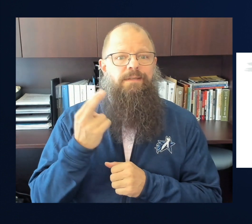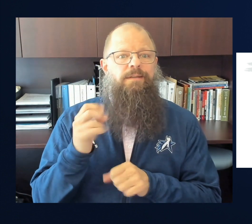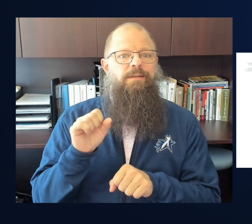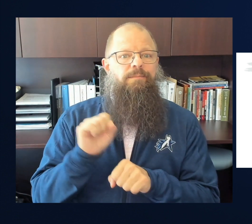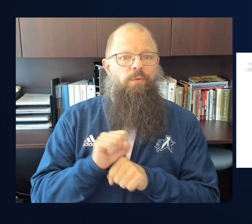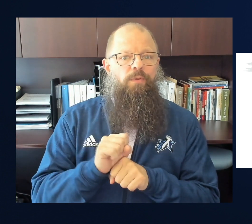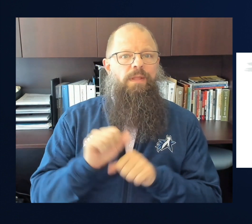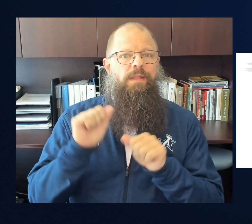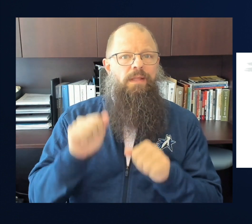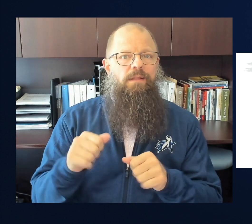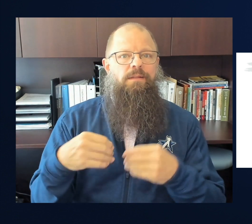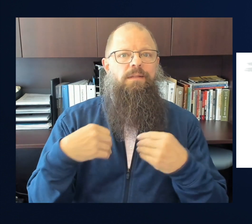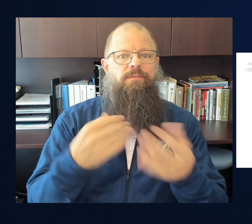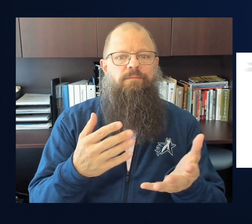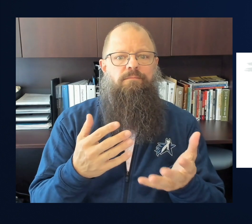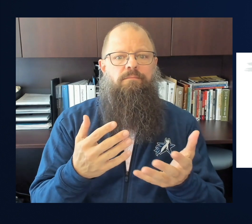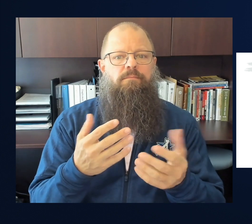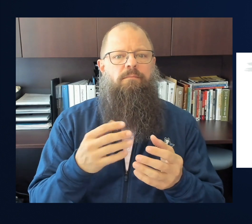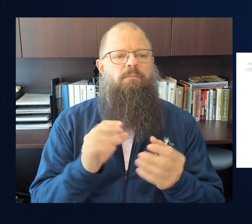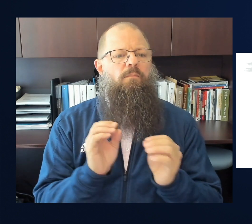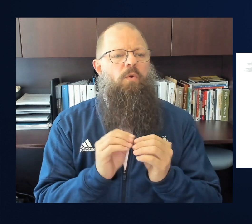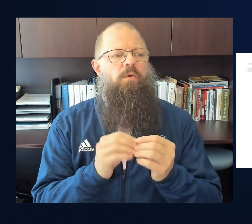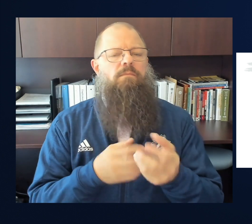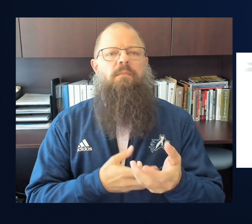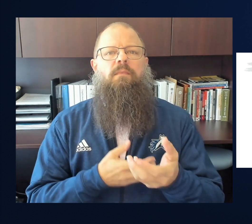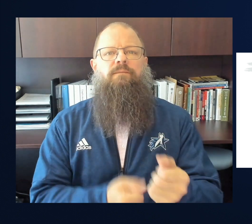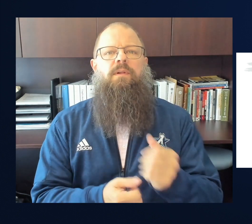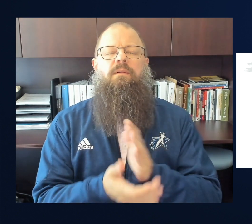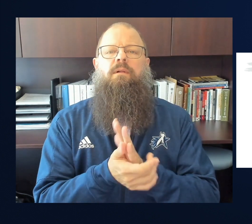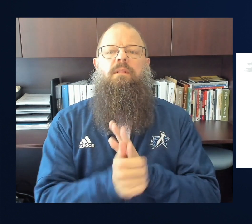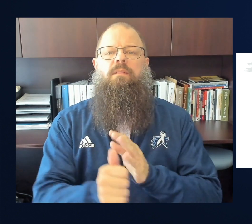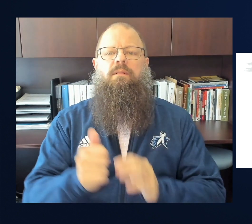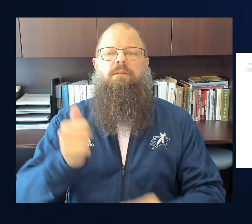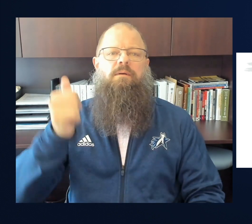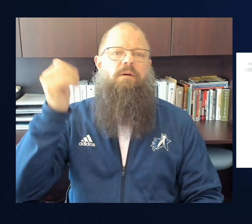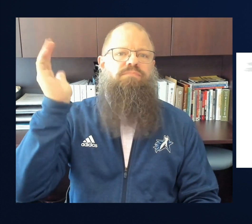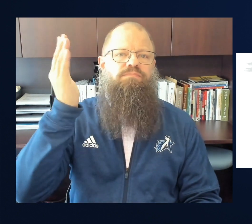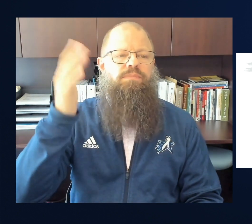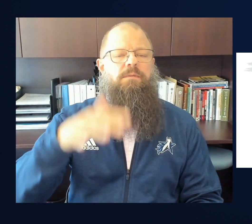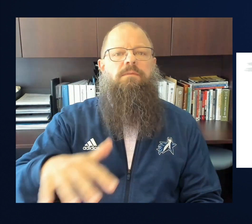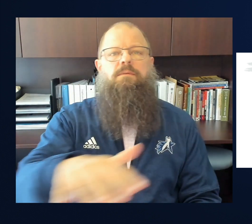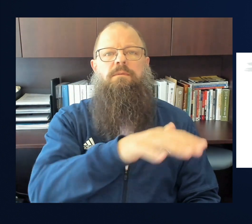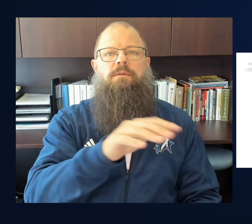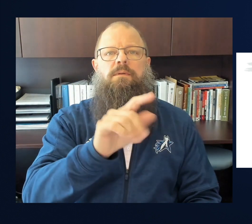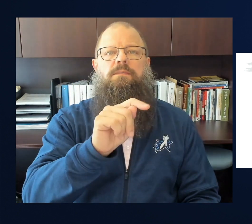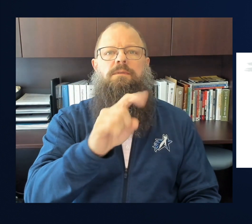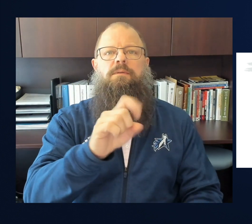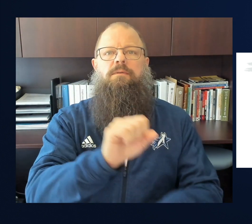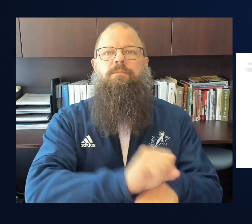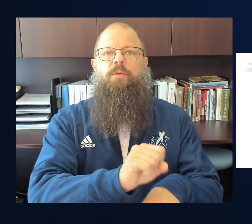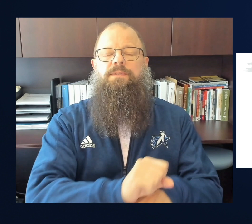a week for 3 months so the employee can give more confident presentations to TSD employees."